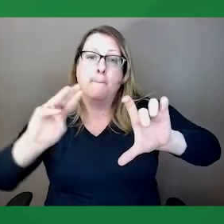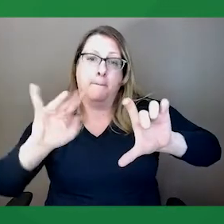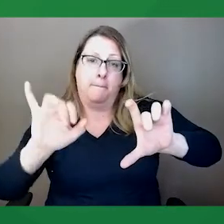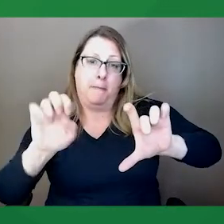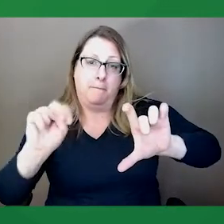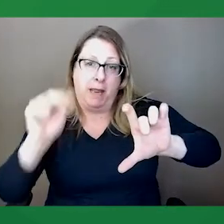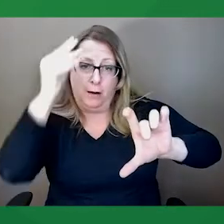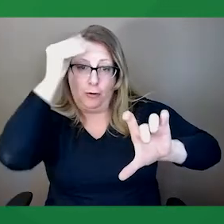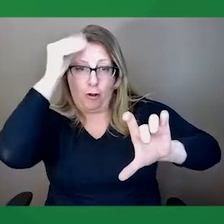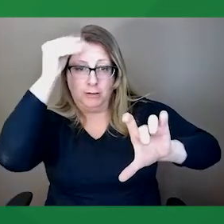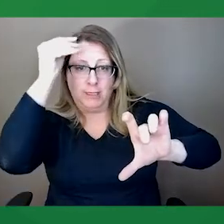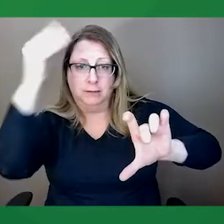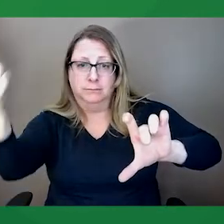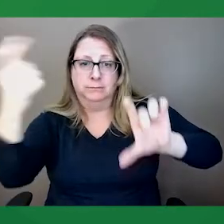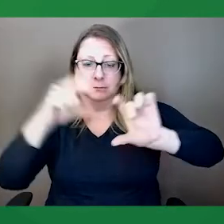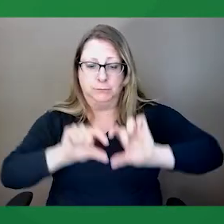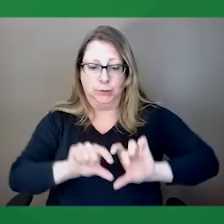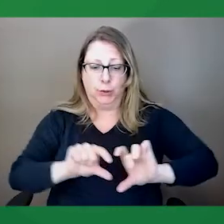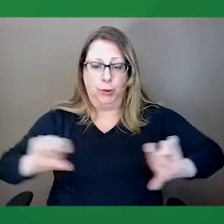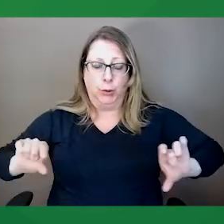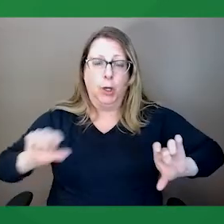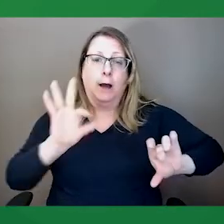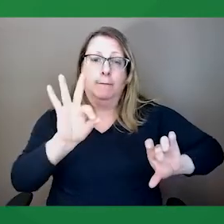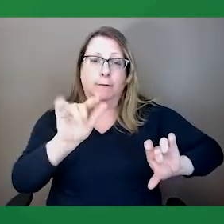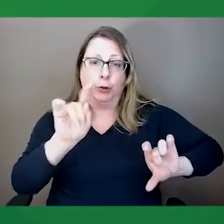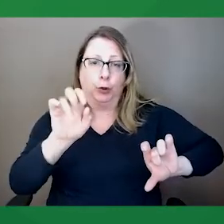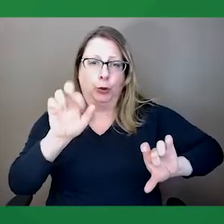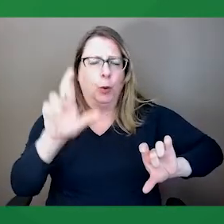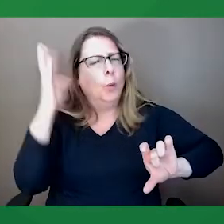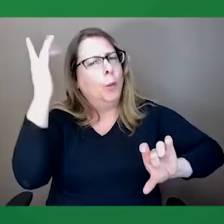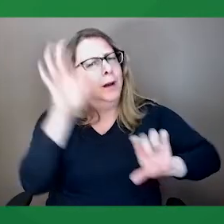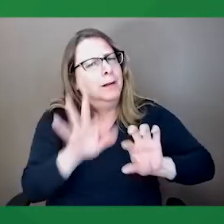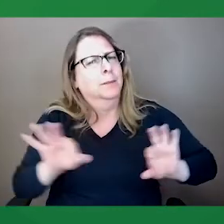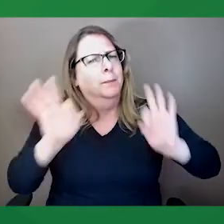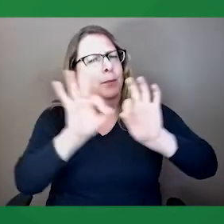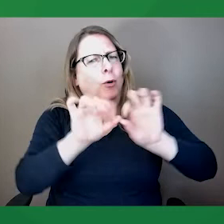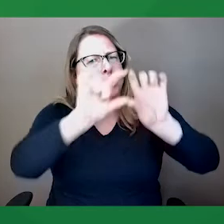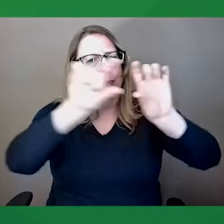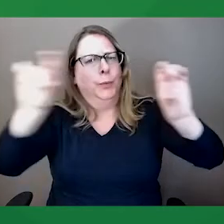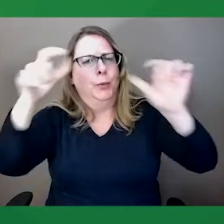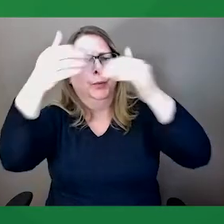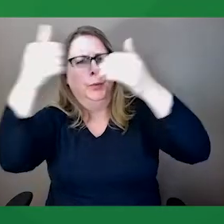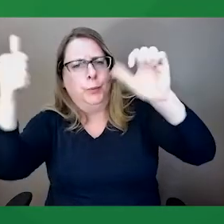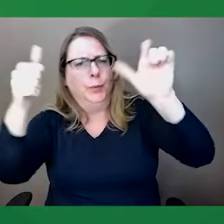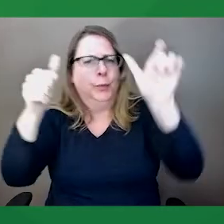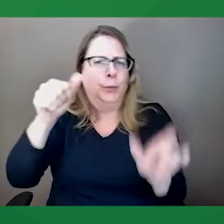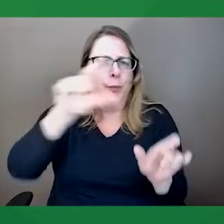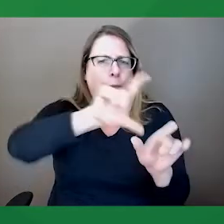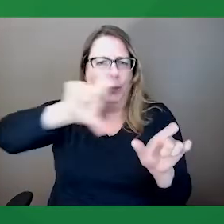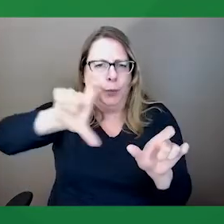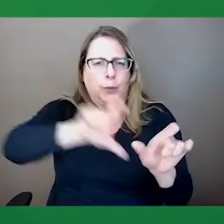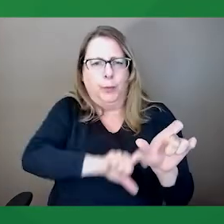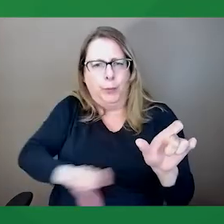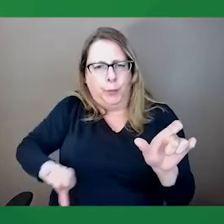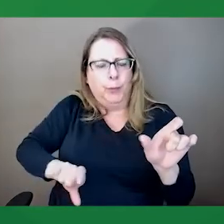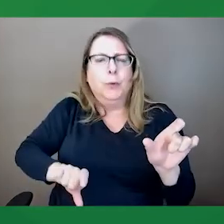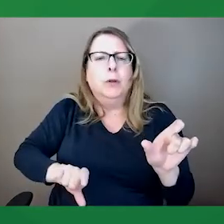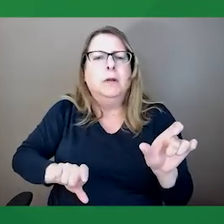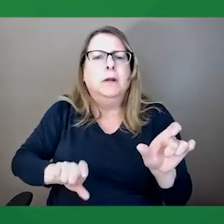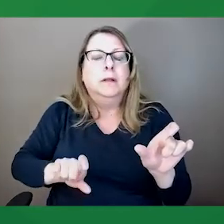Then you have your main content and then the footer. So why is this important? And I was thinking about it when I came here.